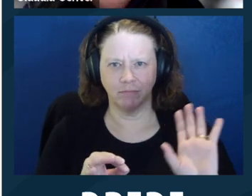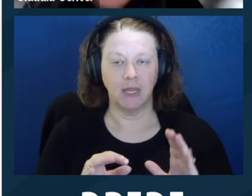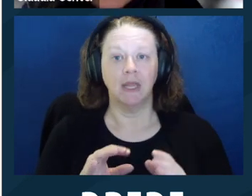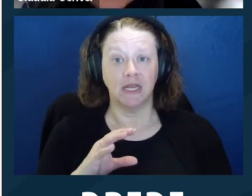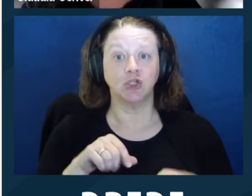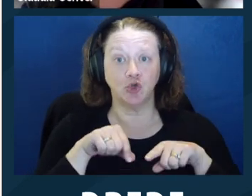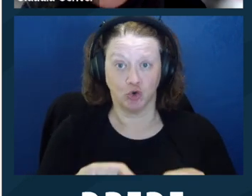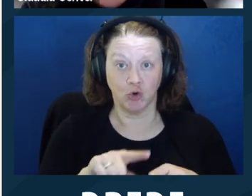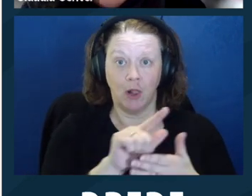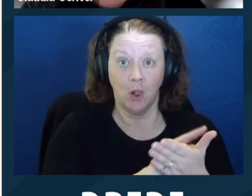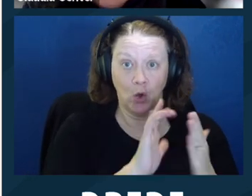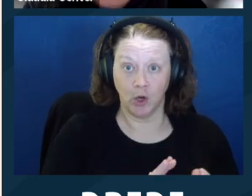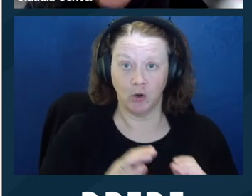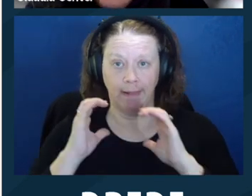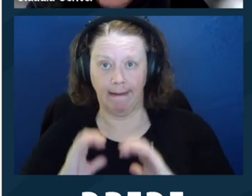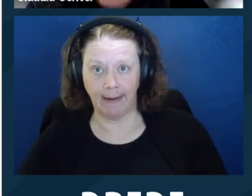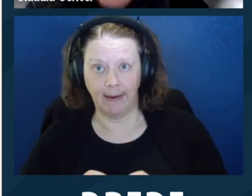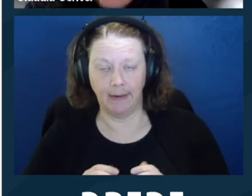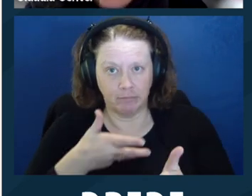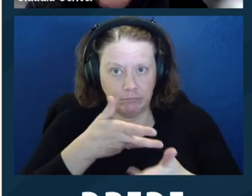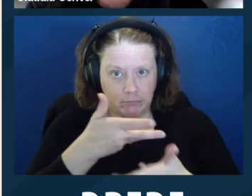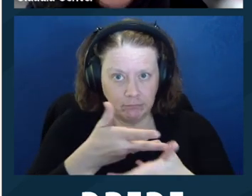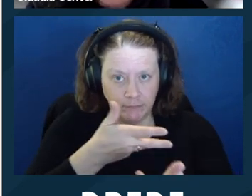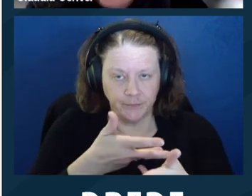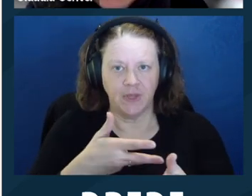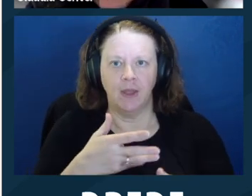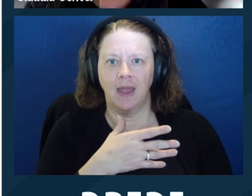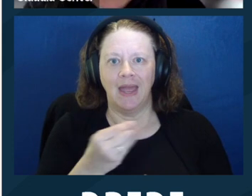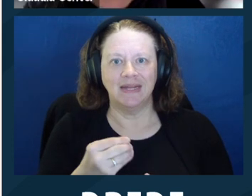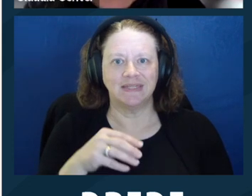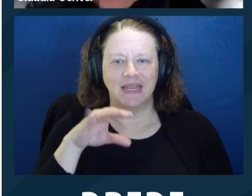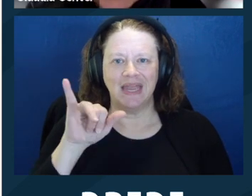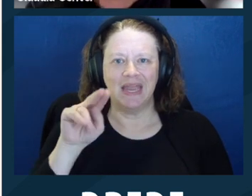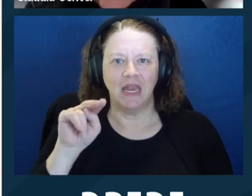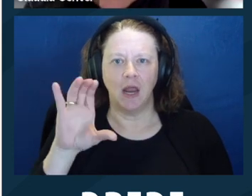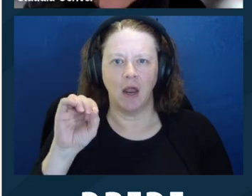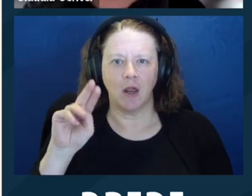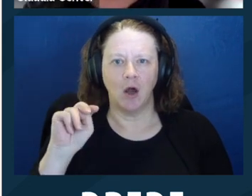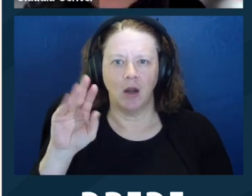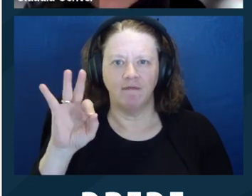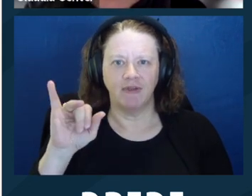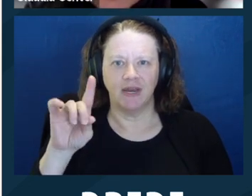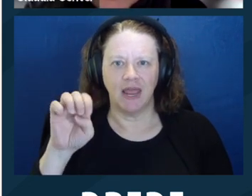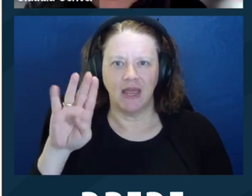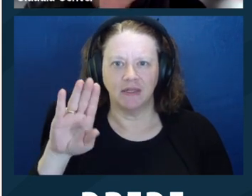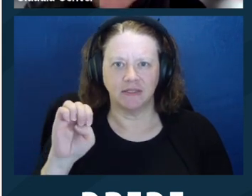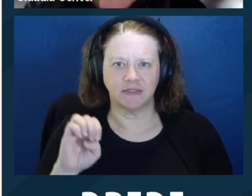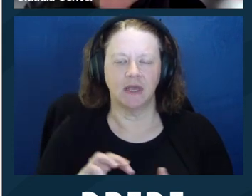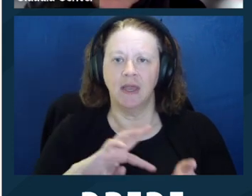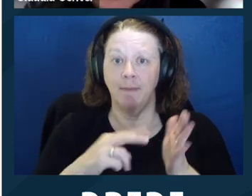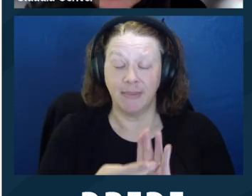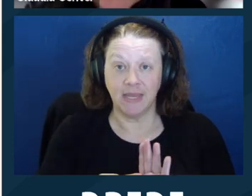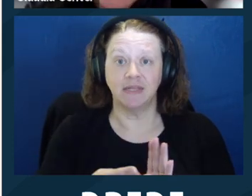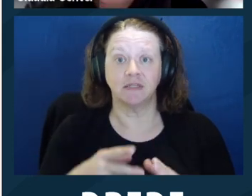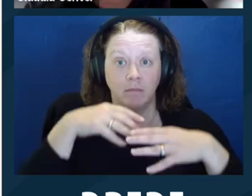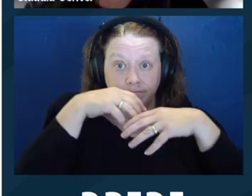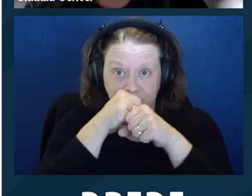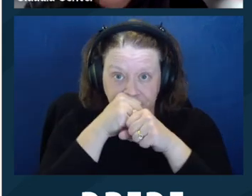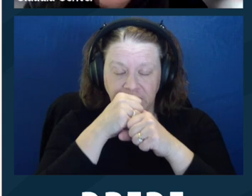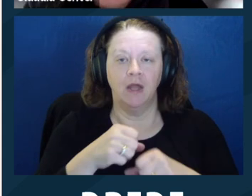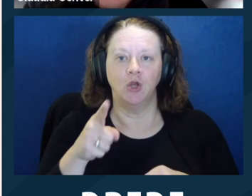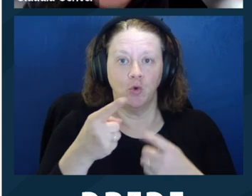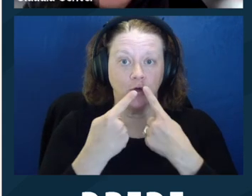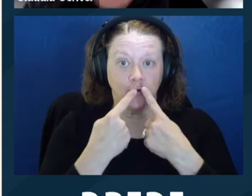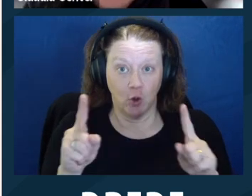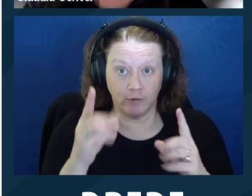means that you are disclosing information in a way that is ‑‑ in a way that discloses